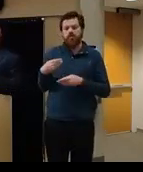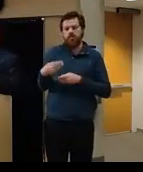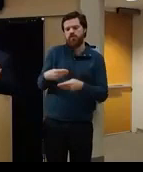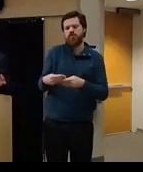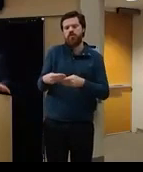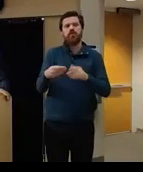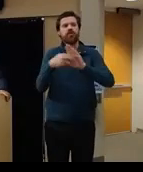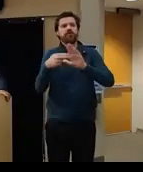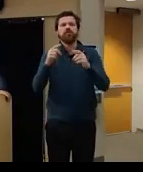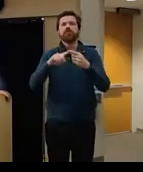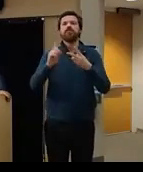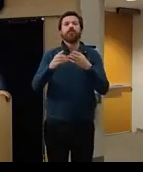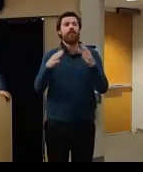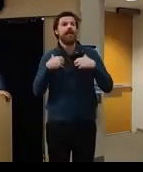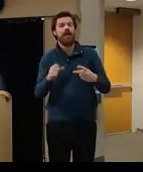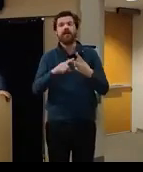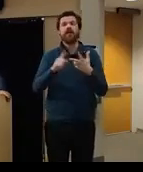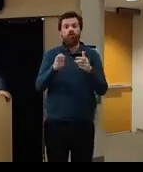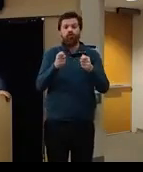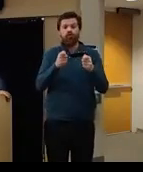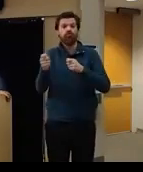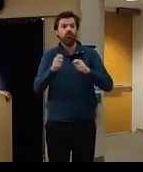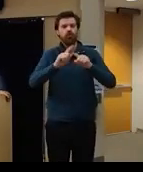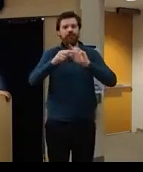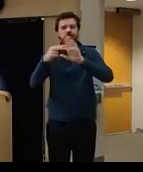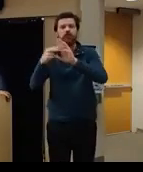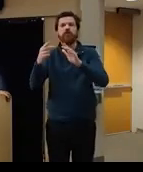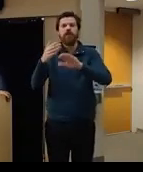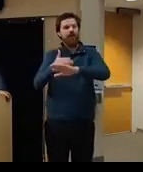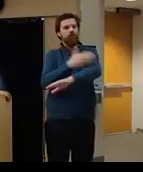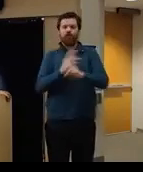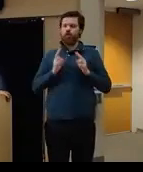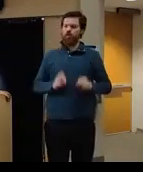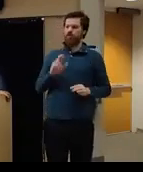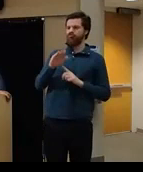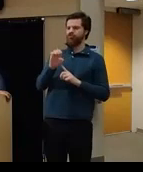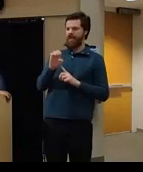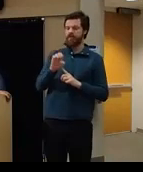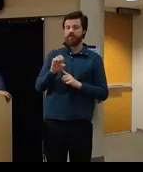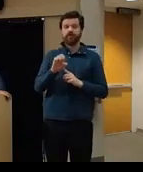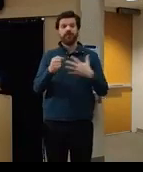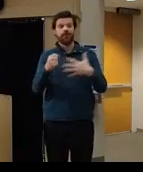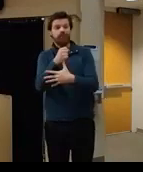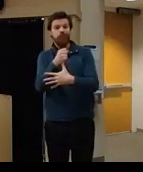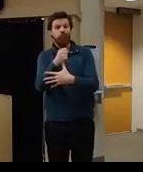reproduction Public Health improvements of the human race racial class of superiority etc etc